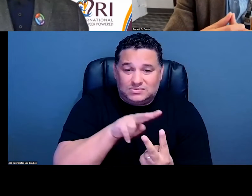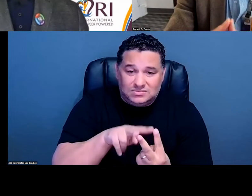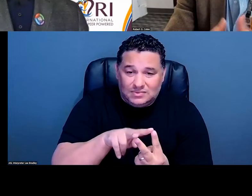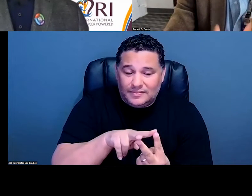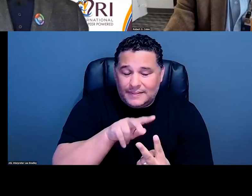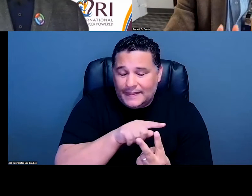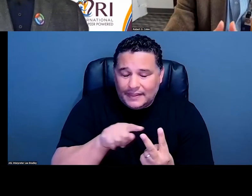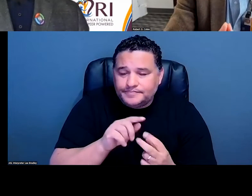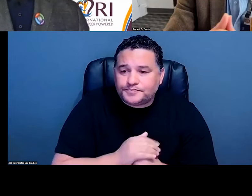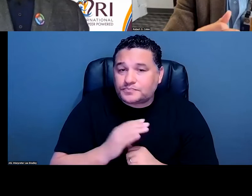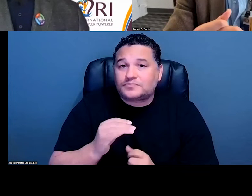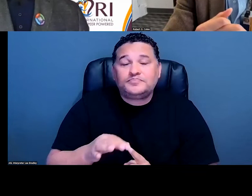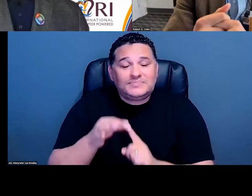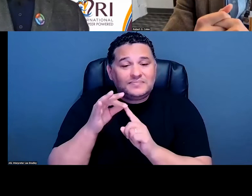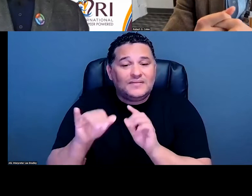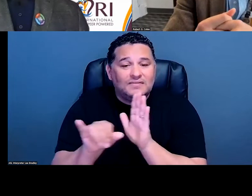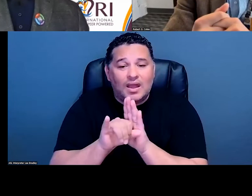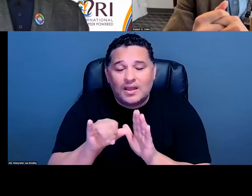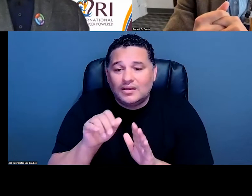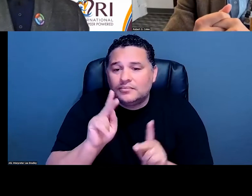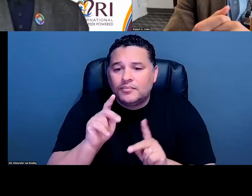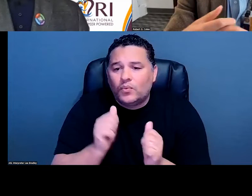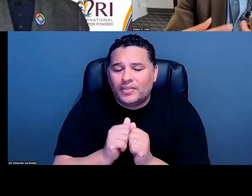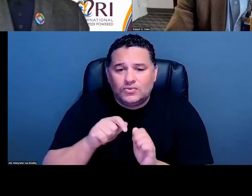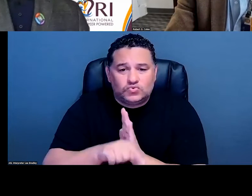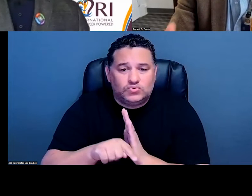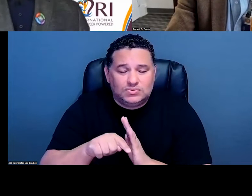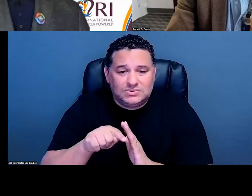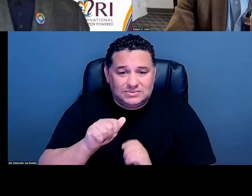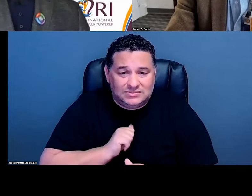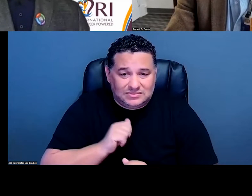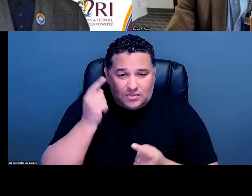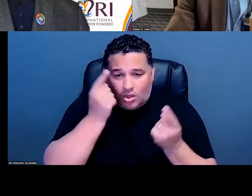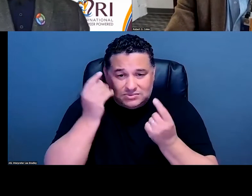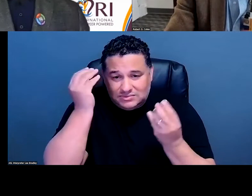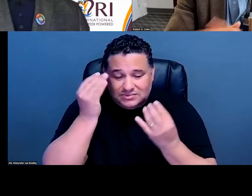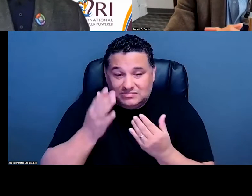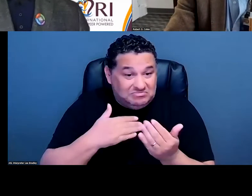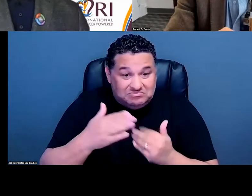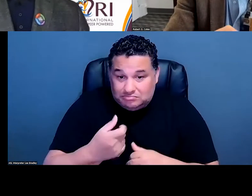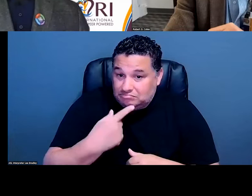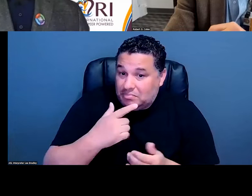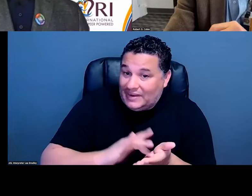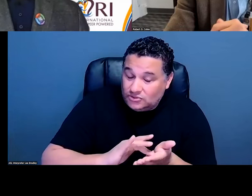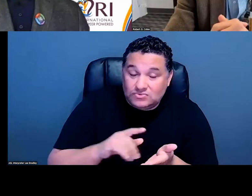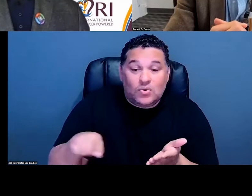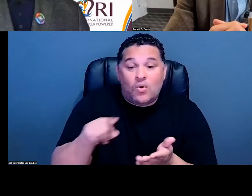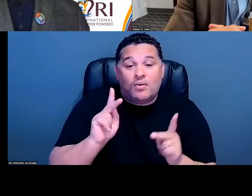CAN REALLY HELP, TO IDENTIFY, BOTH OF THESE THINGS . AND ESPECIALLY, I DEPARTMENT TIEING INDIVIDUALS WITH SUICIDAL